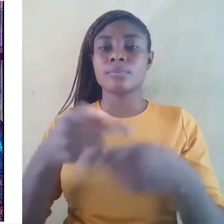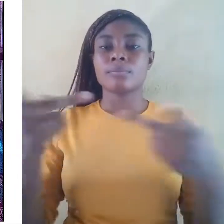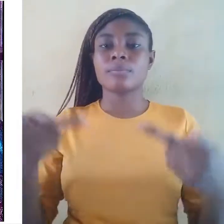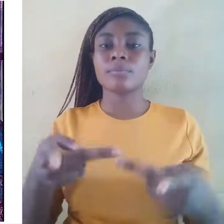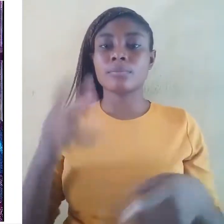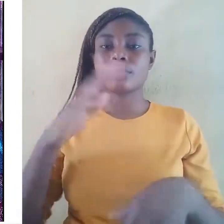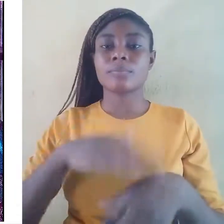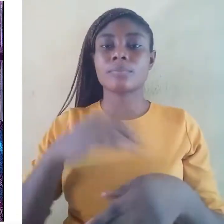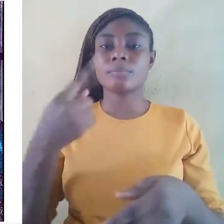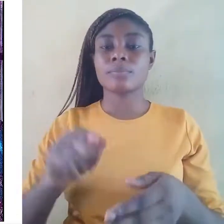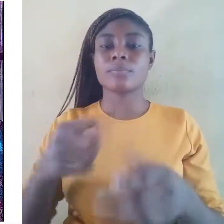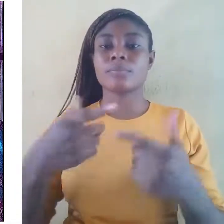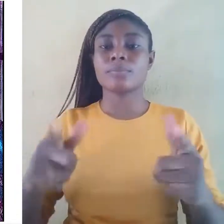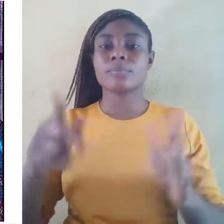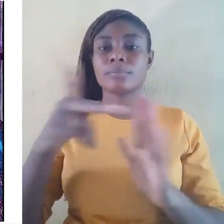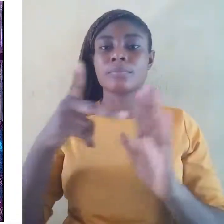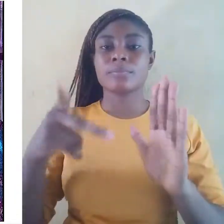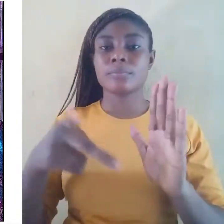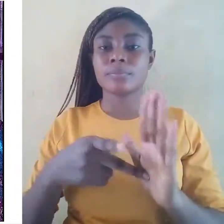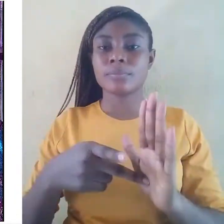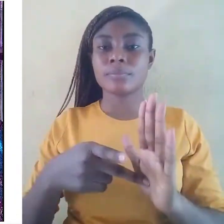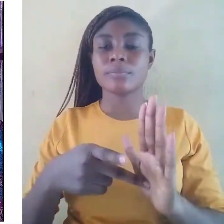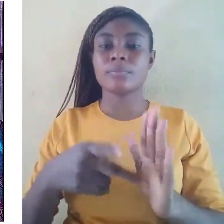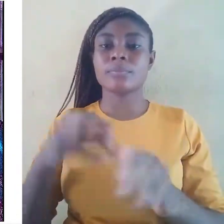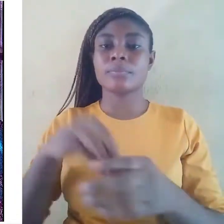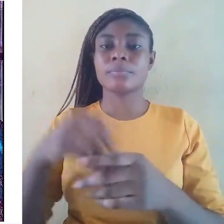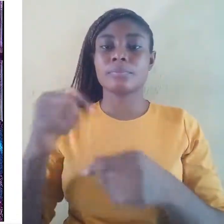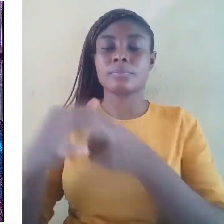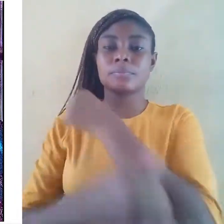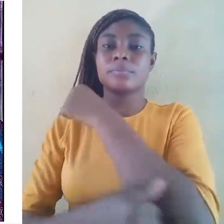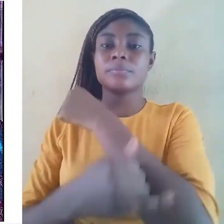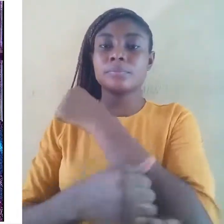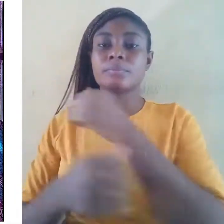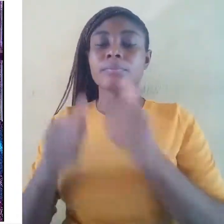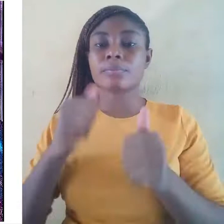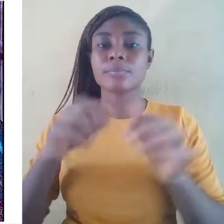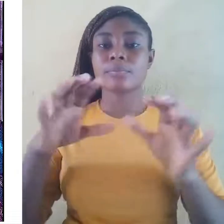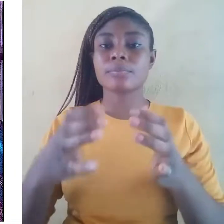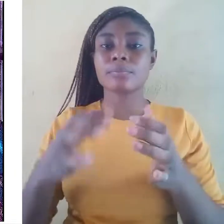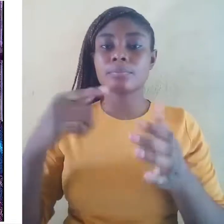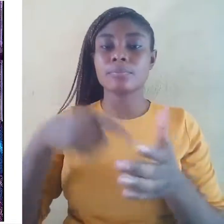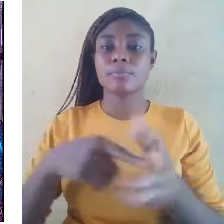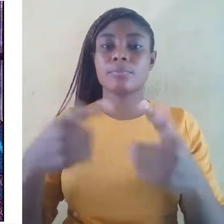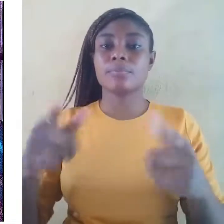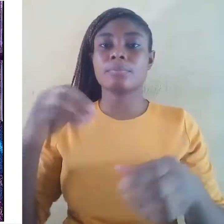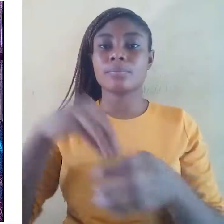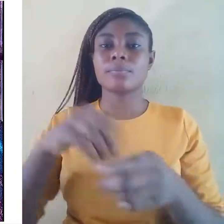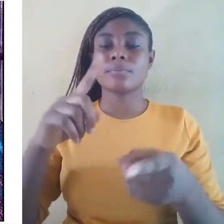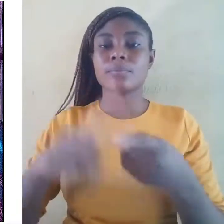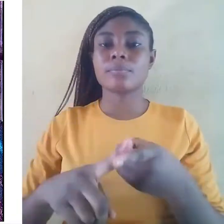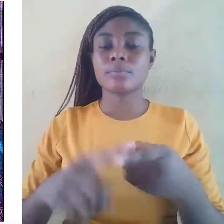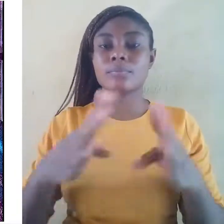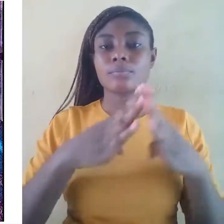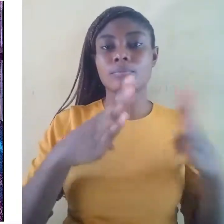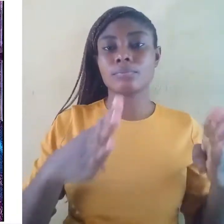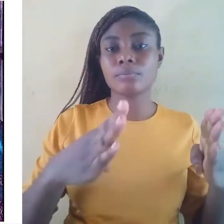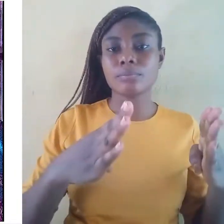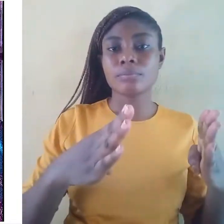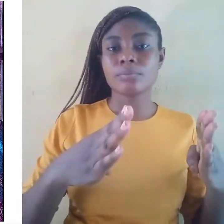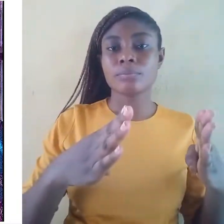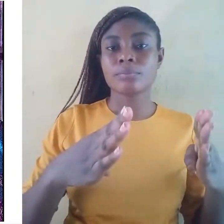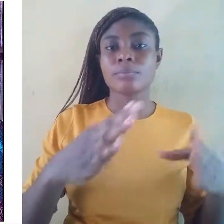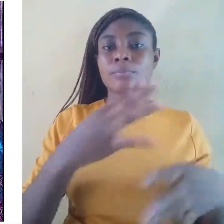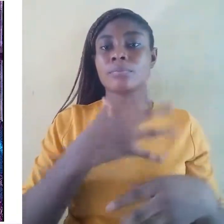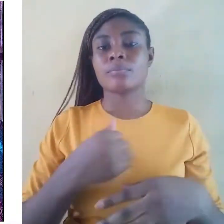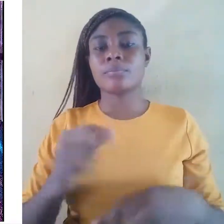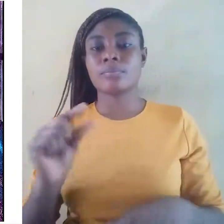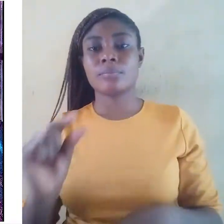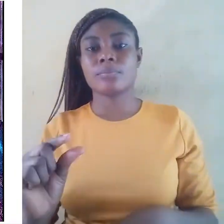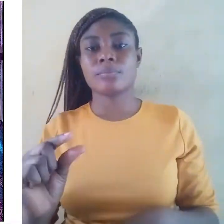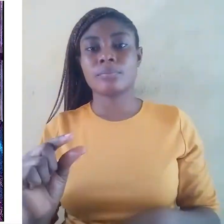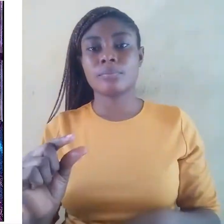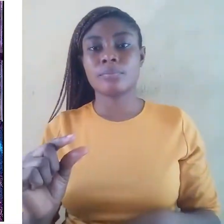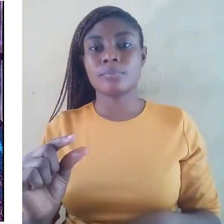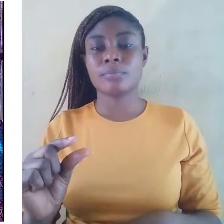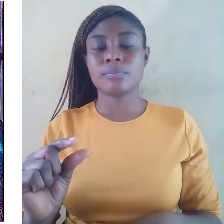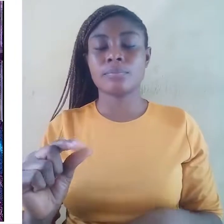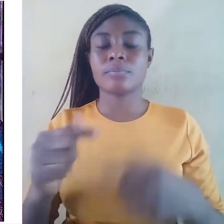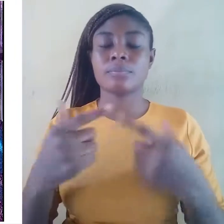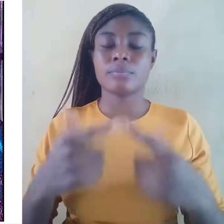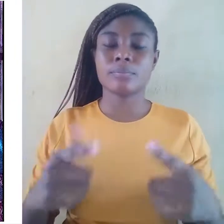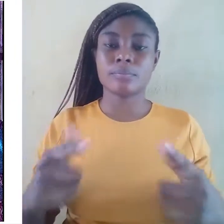of countries, which classify the languages into major/majority and minor/minority languages.